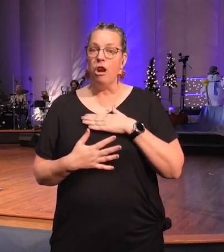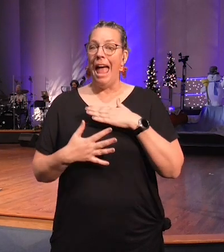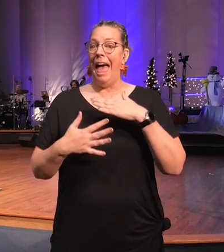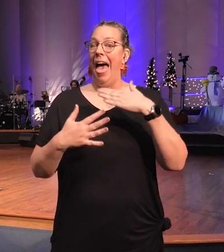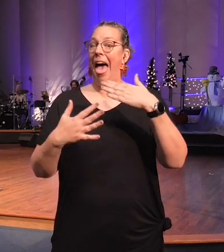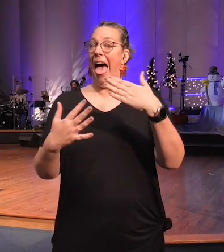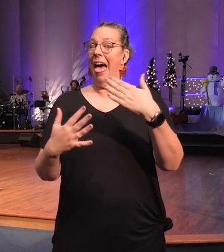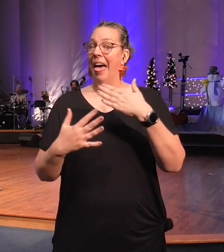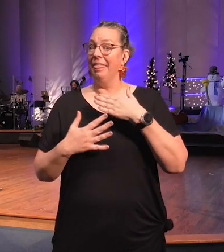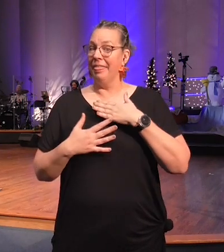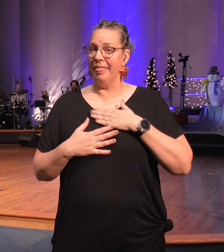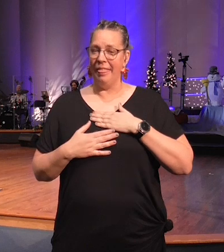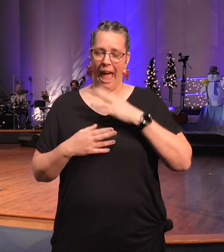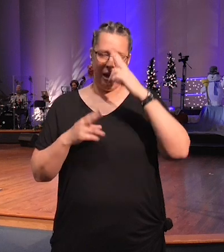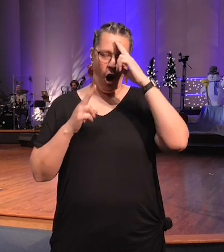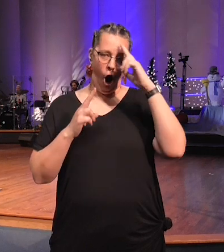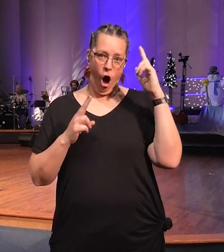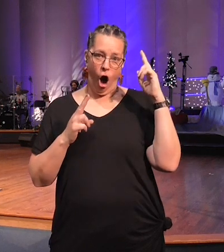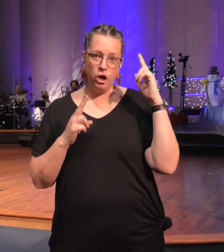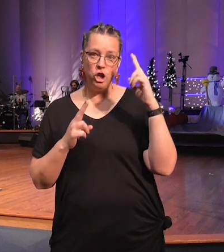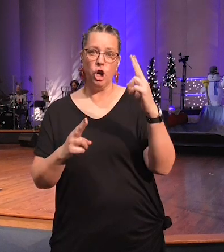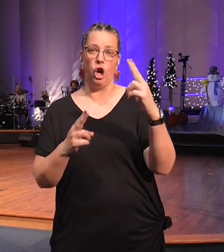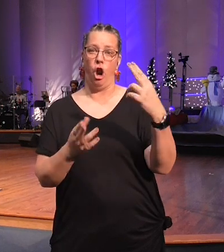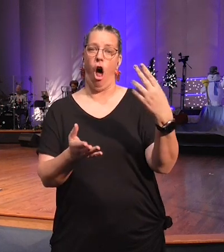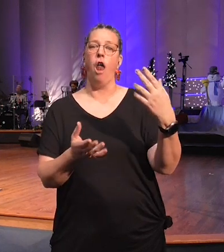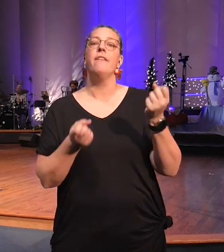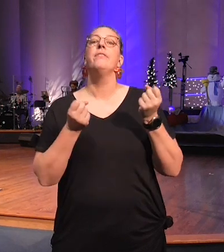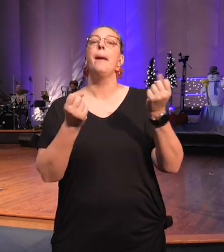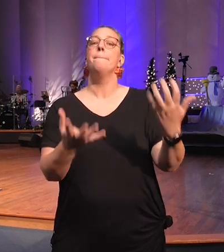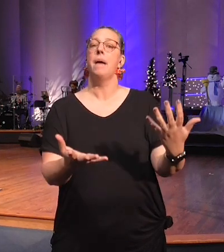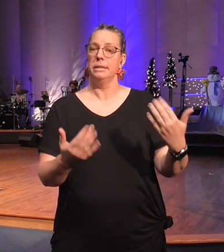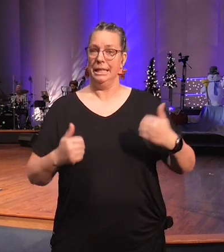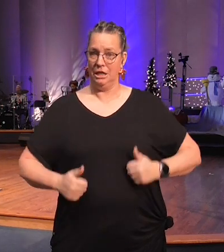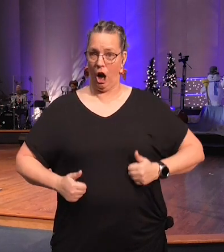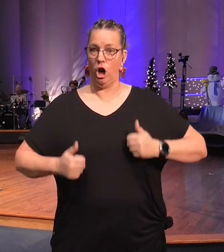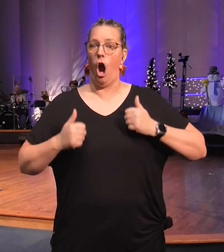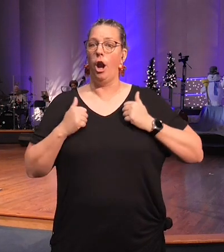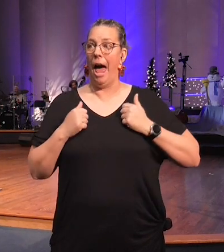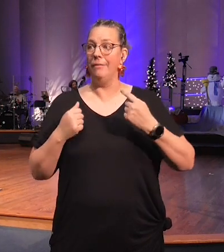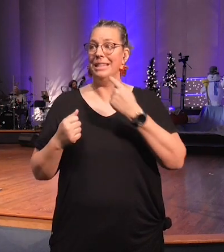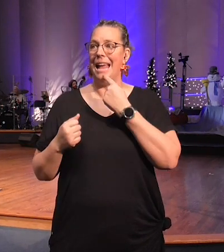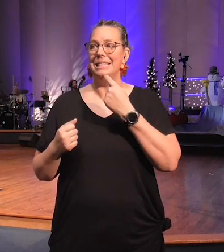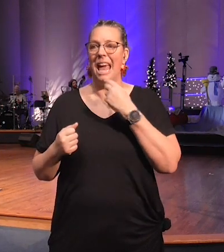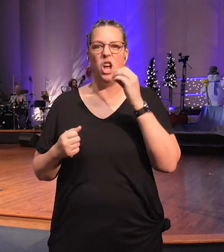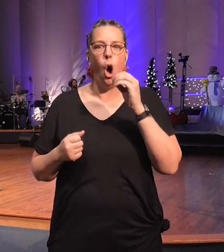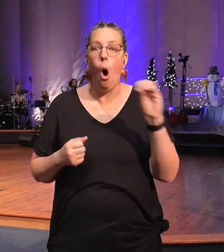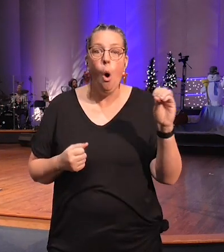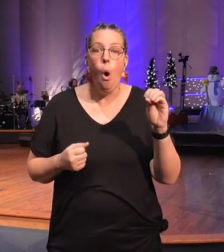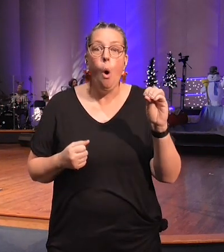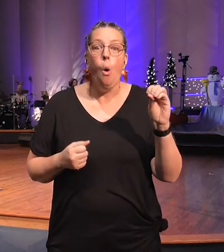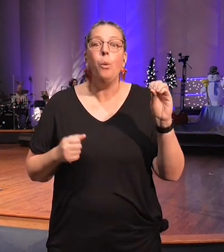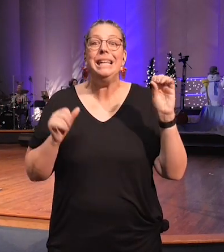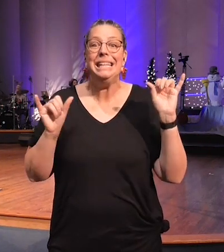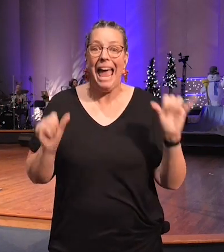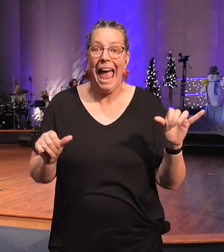grateful and let's take a deep breath and honor all the abundance in our lives and in the church